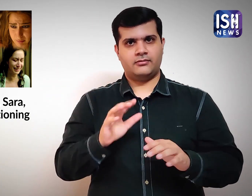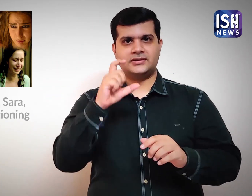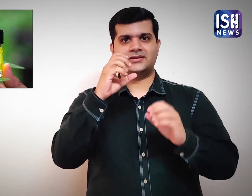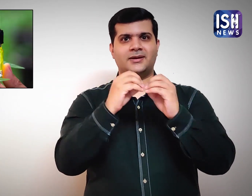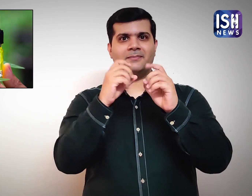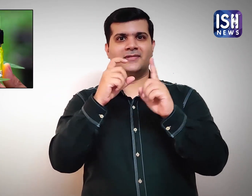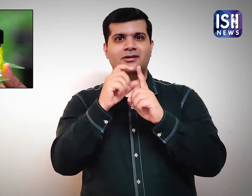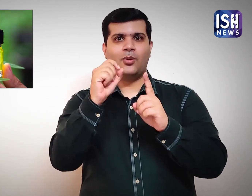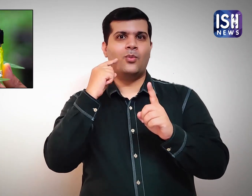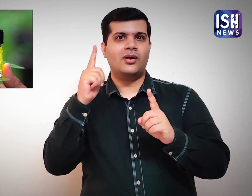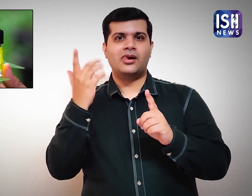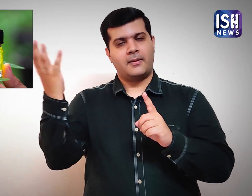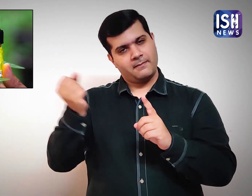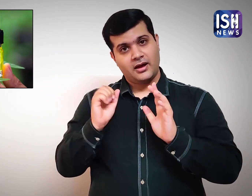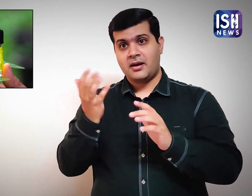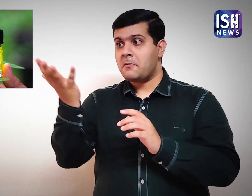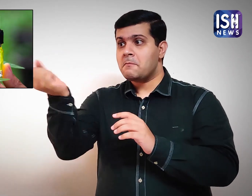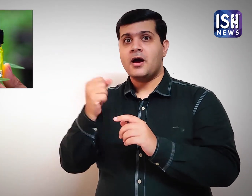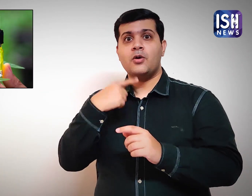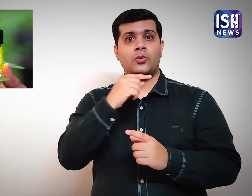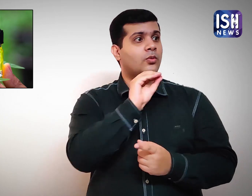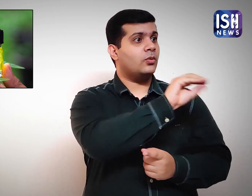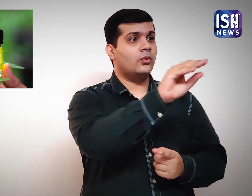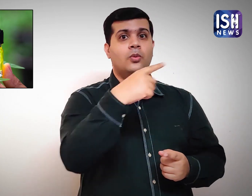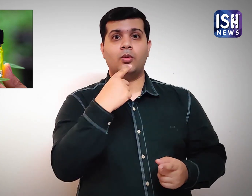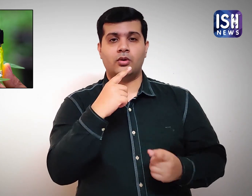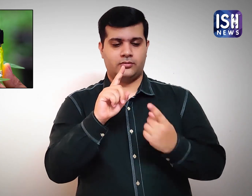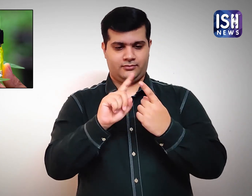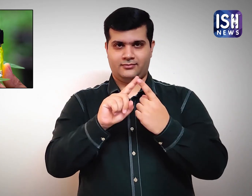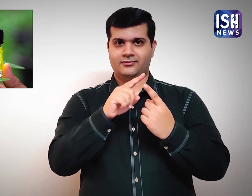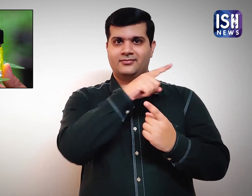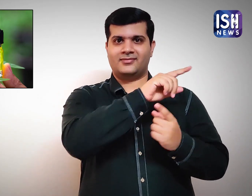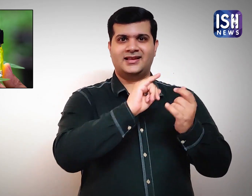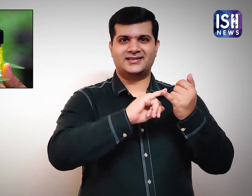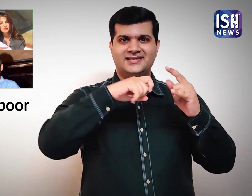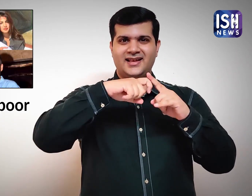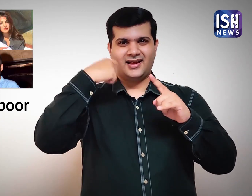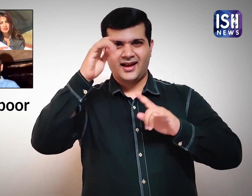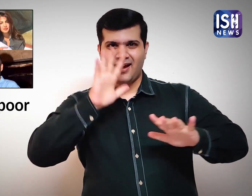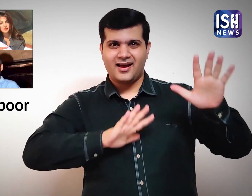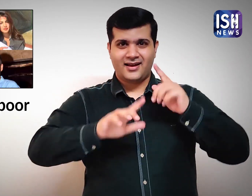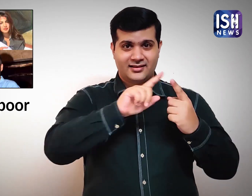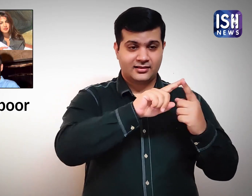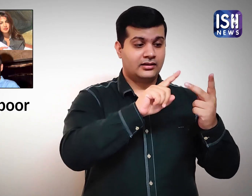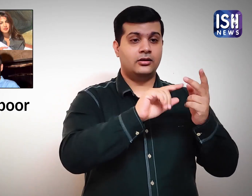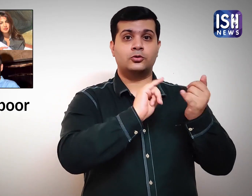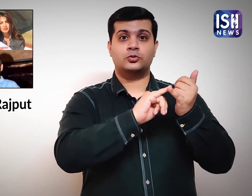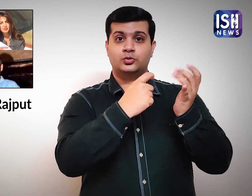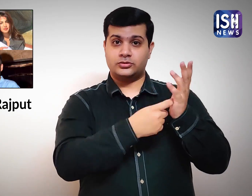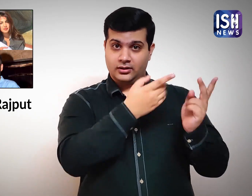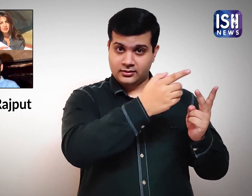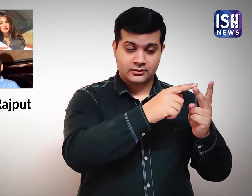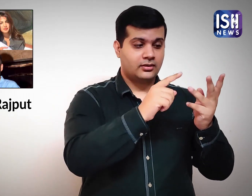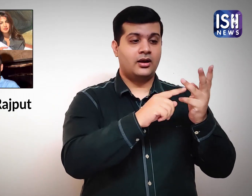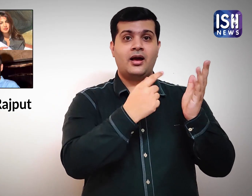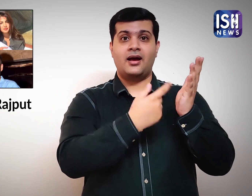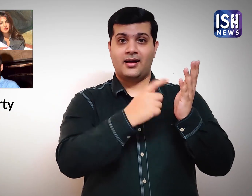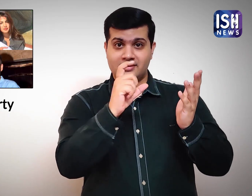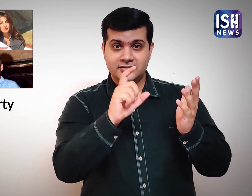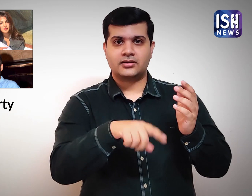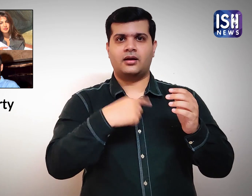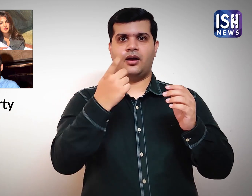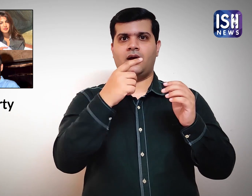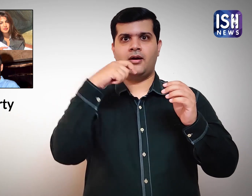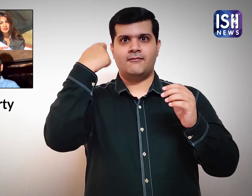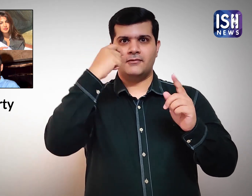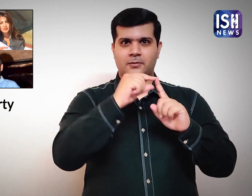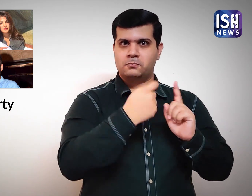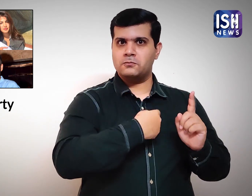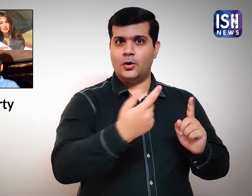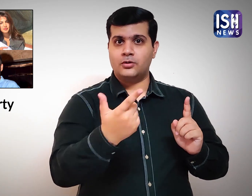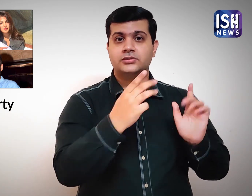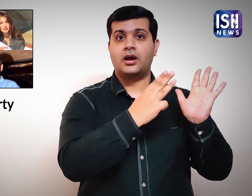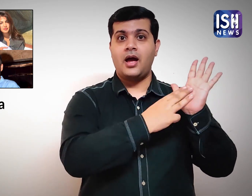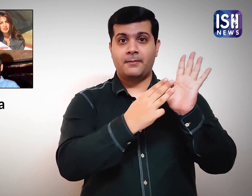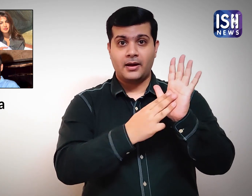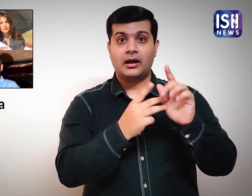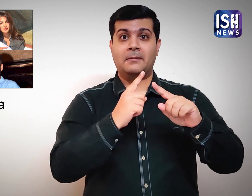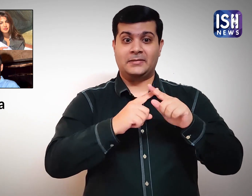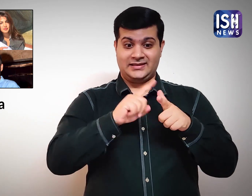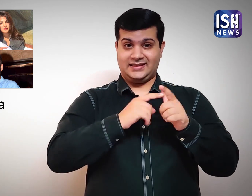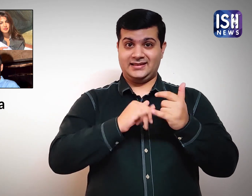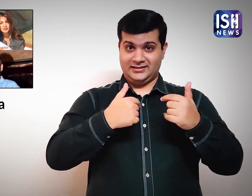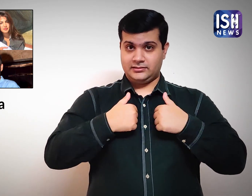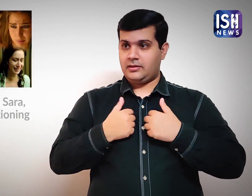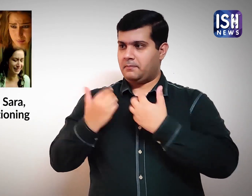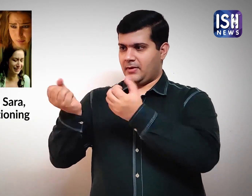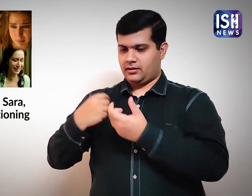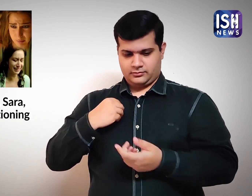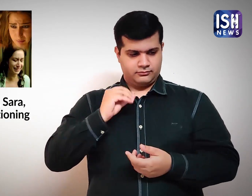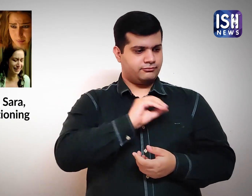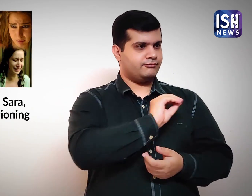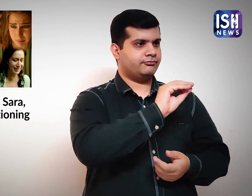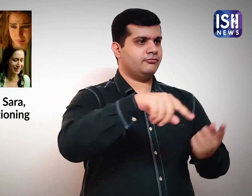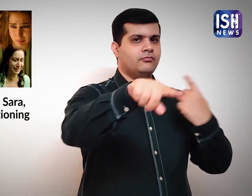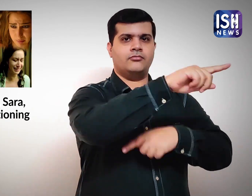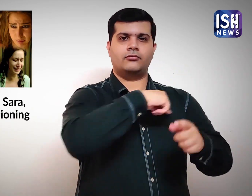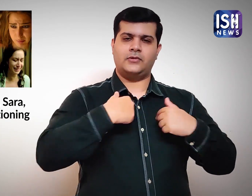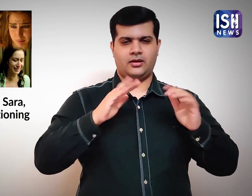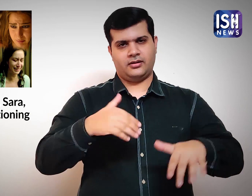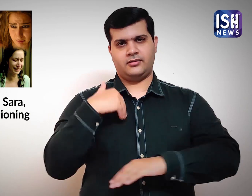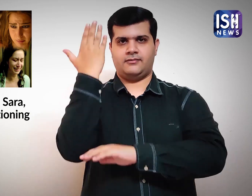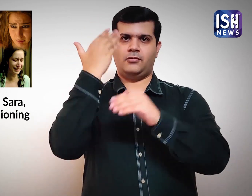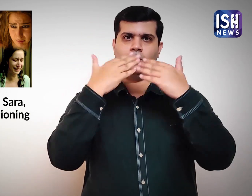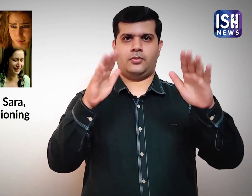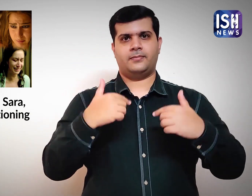CBD oil for Shraddha Kapoor, Sushant, Rhea Chakraborty, film producer Madhu Mantena and herself.